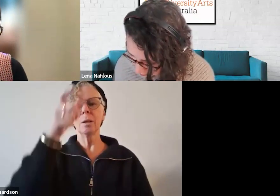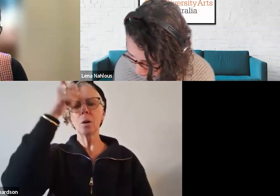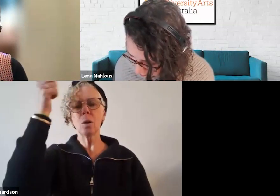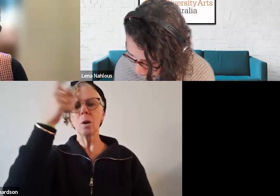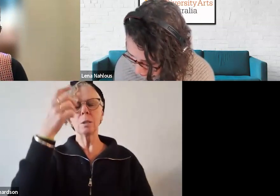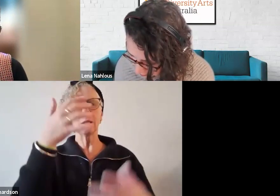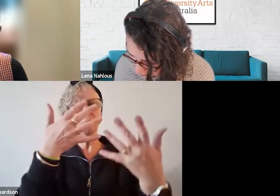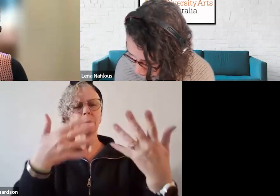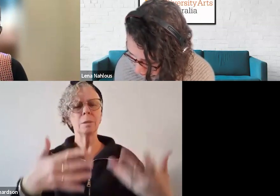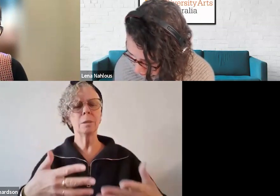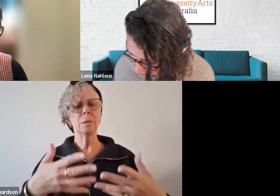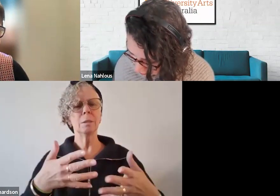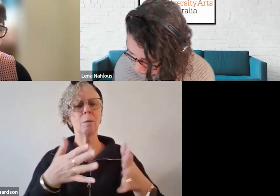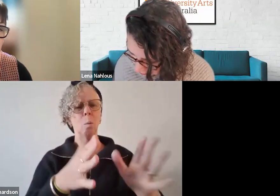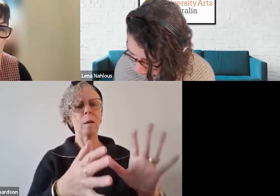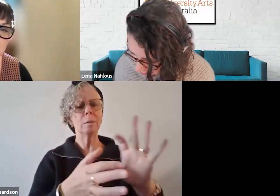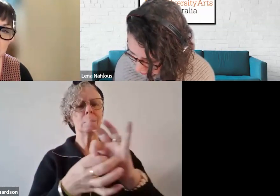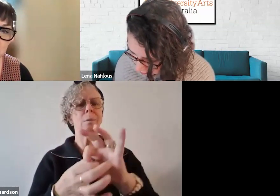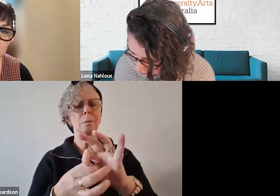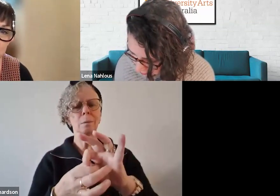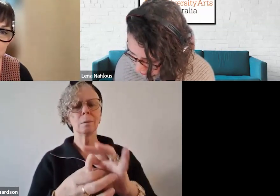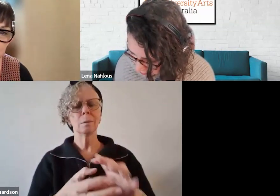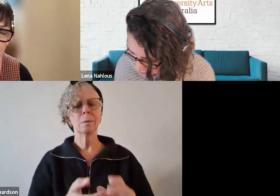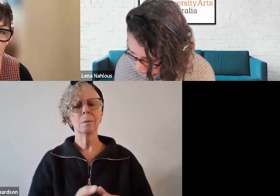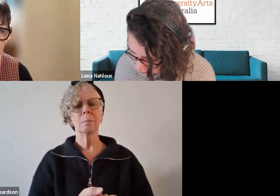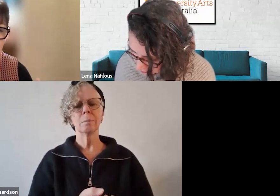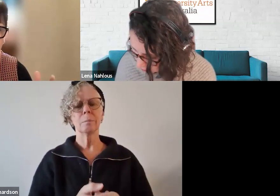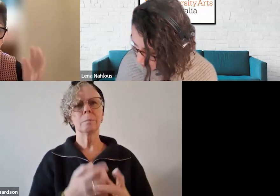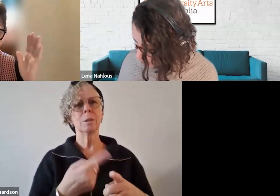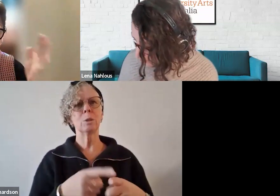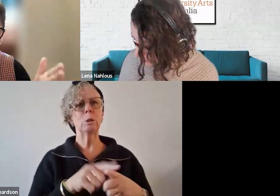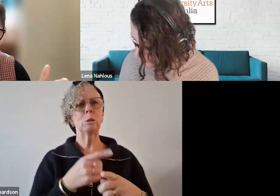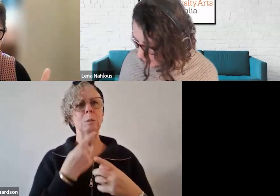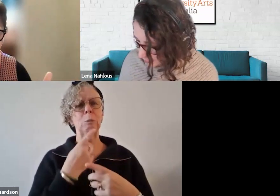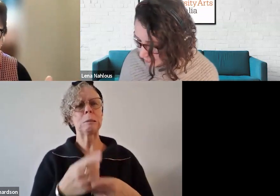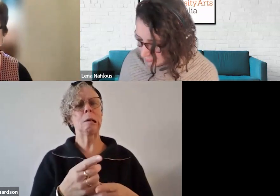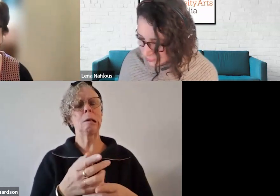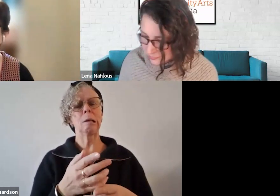different interconnected and nuanced elements. And excuse me for what I'm about to say because I always put